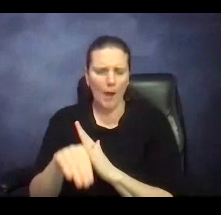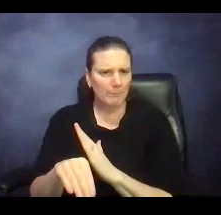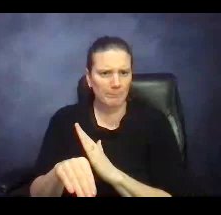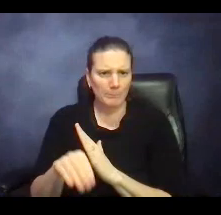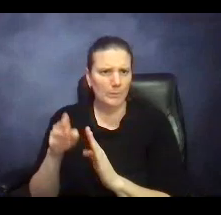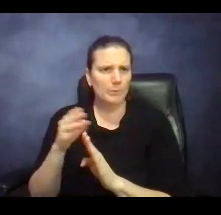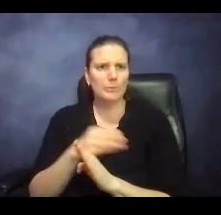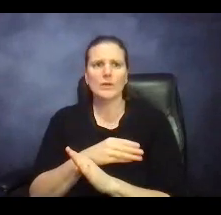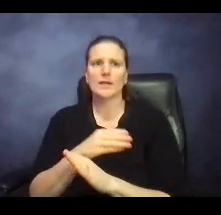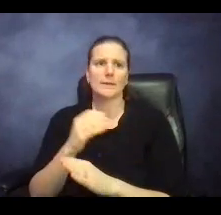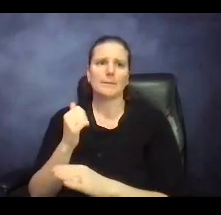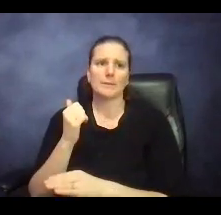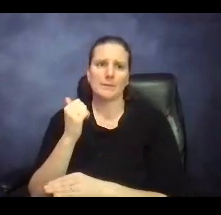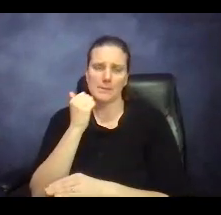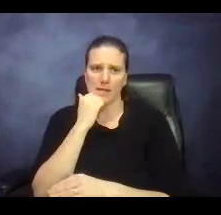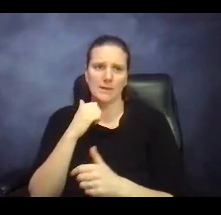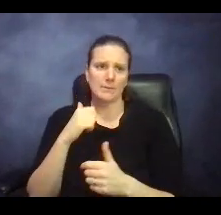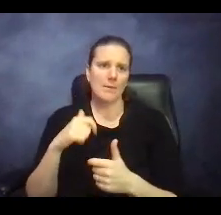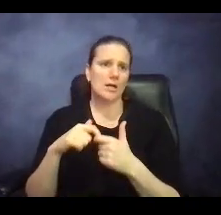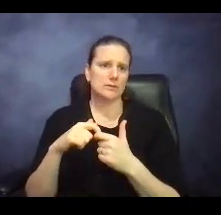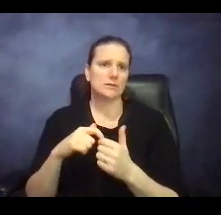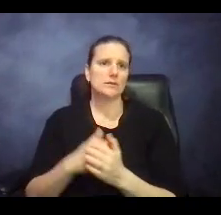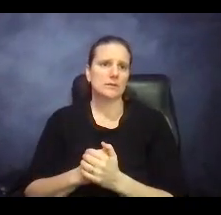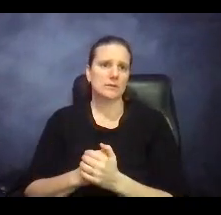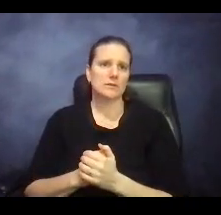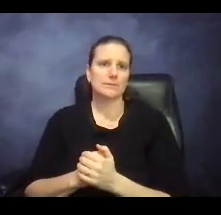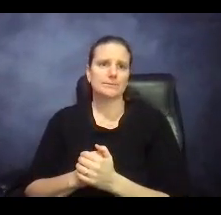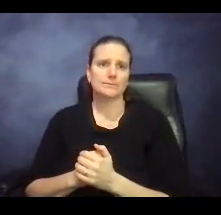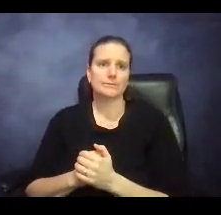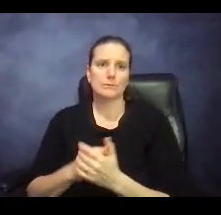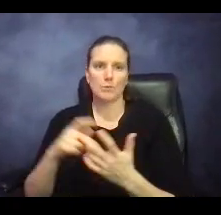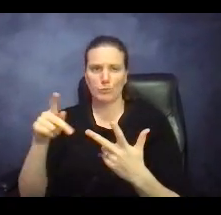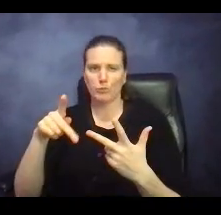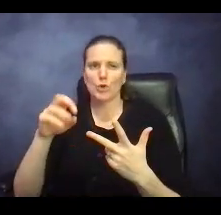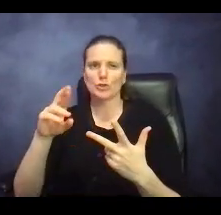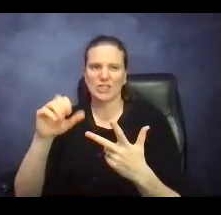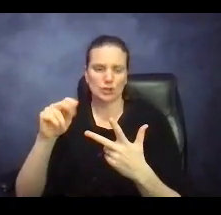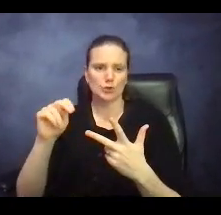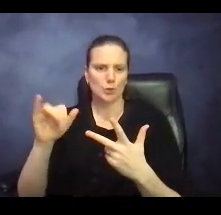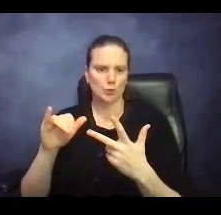to stabilize your blood glucose levels throughout the day by eating regularly. High protein, we'll get into that too.